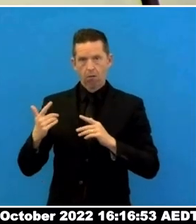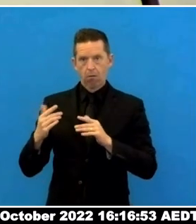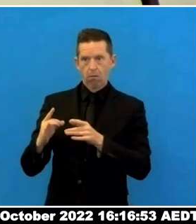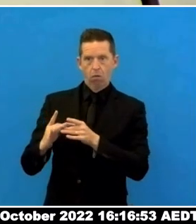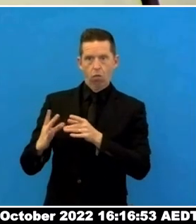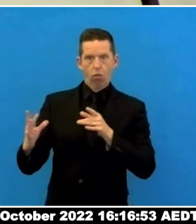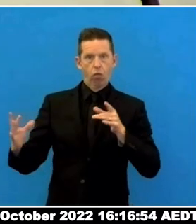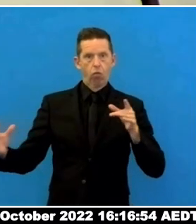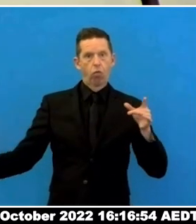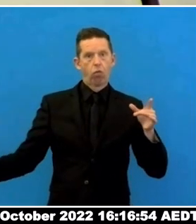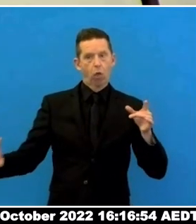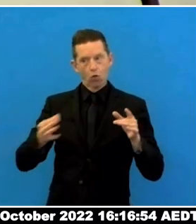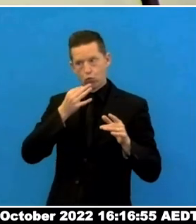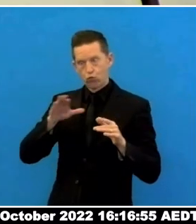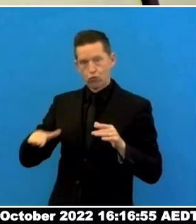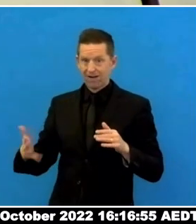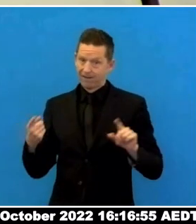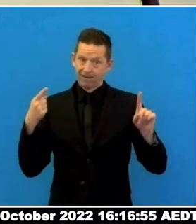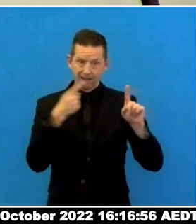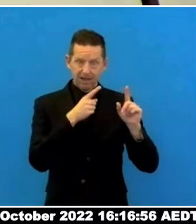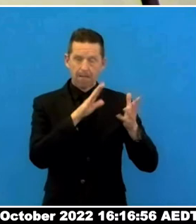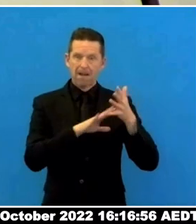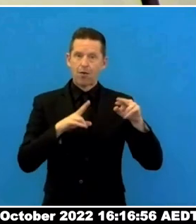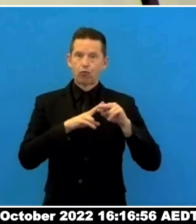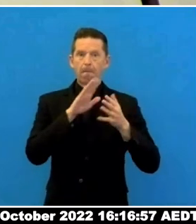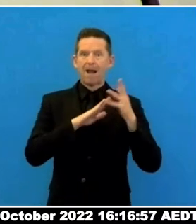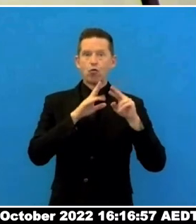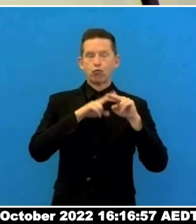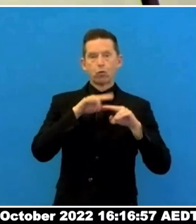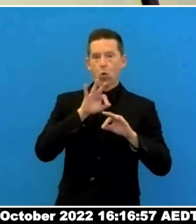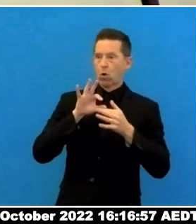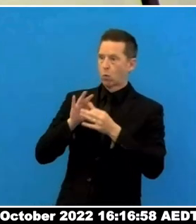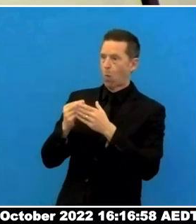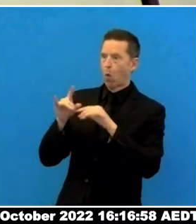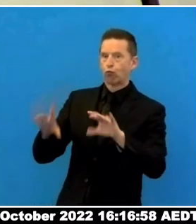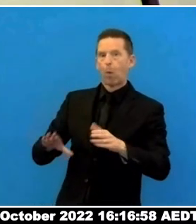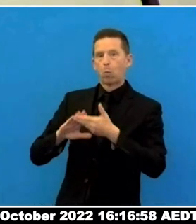And that that parents they don't have that engagement with the broader community.